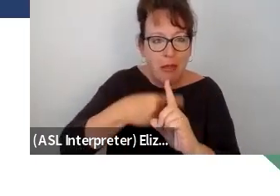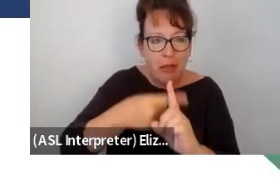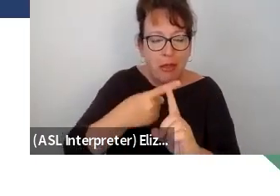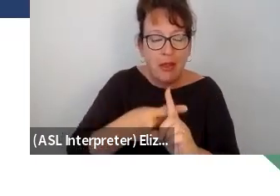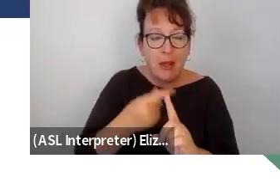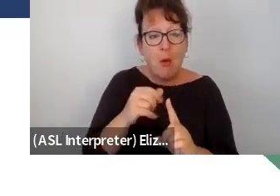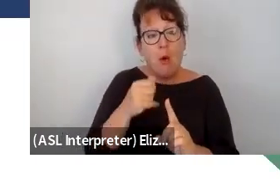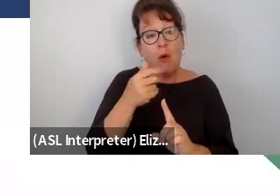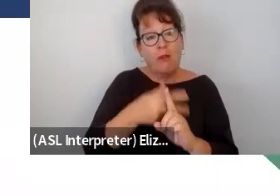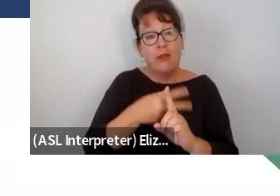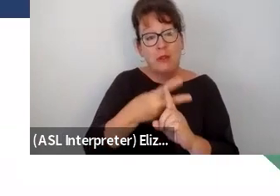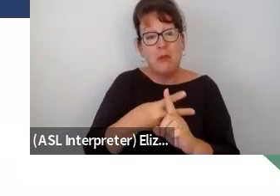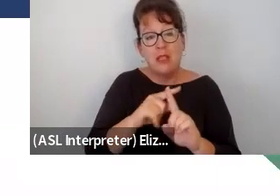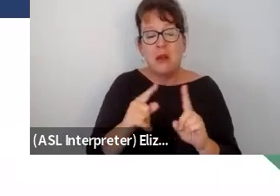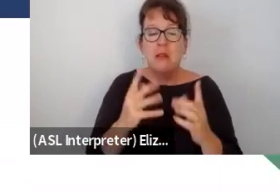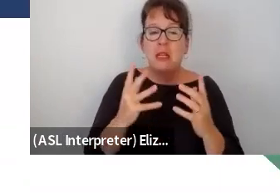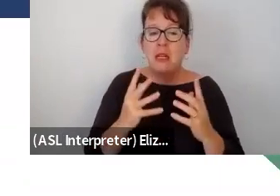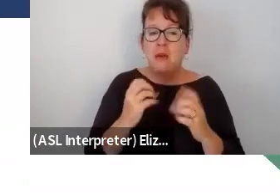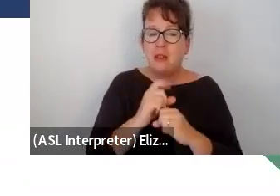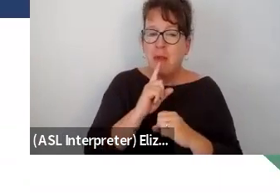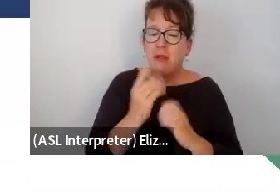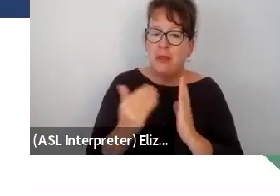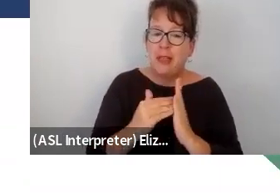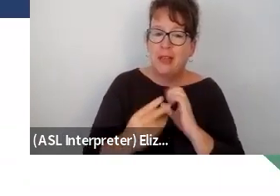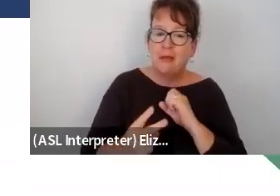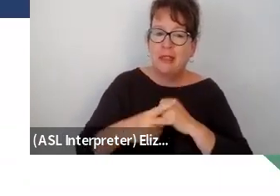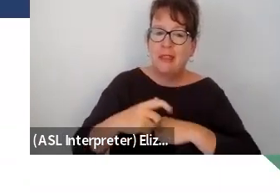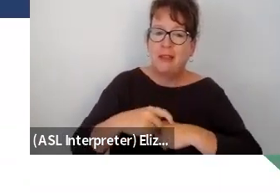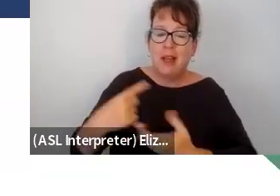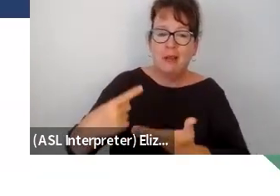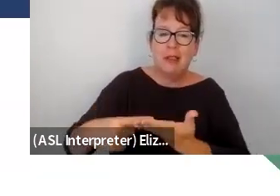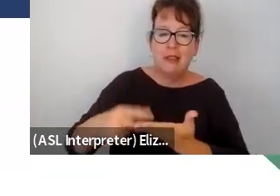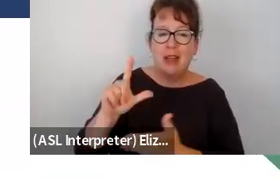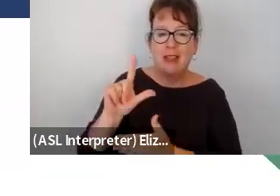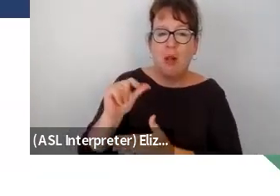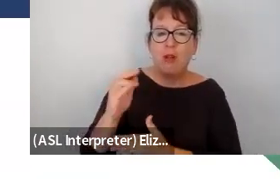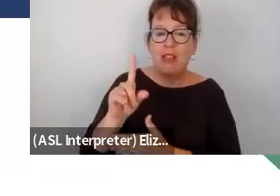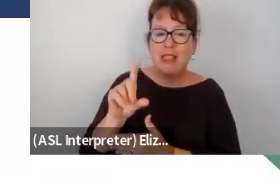enormous benefits through the Clean Ports Program and excited for the conversation today. Next,